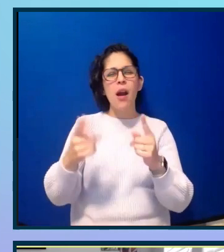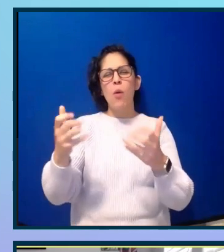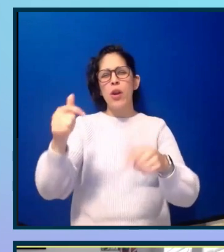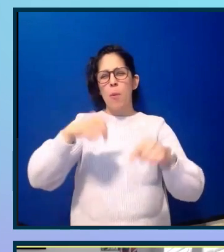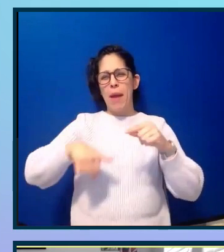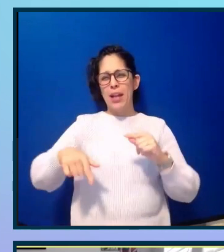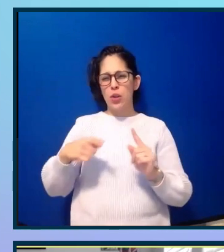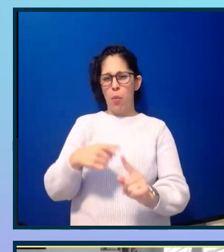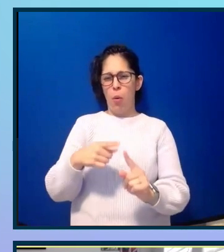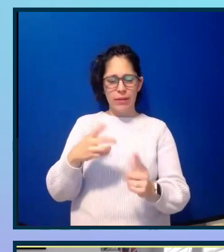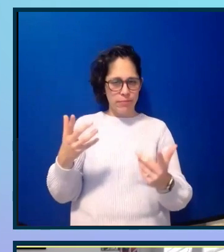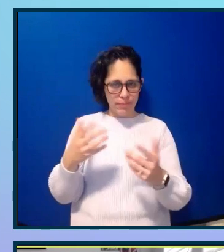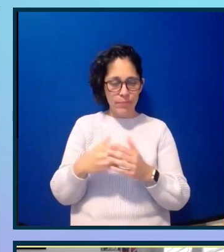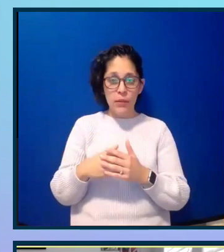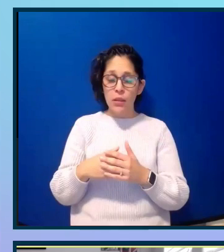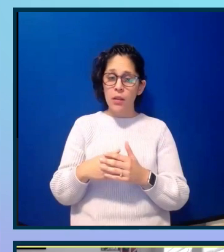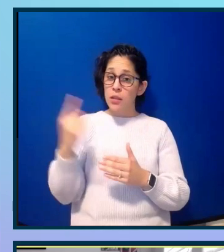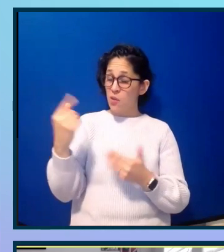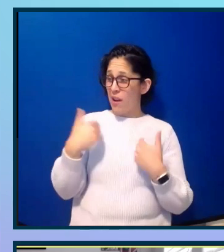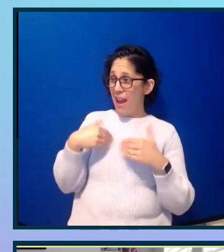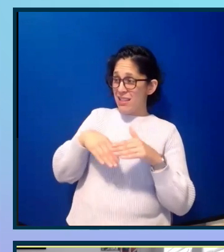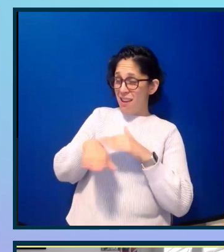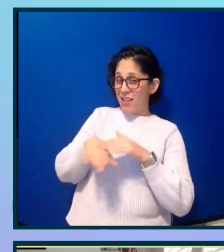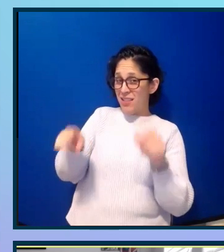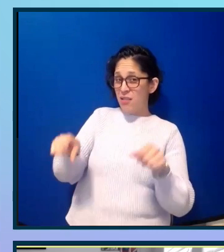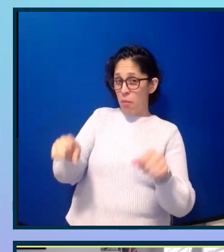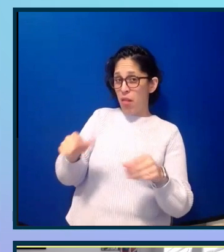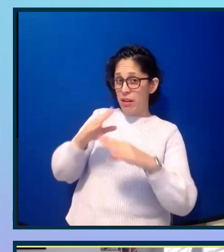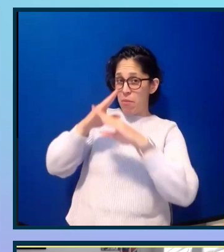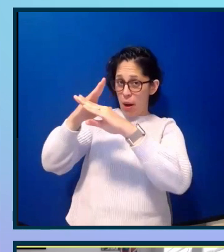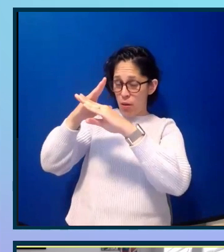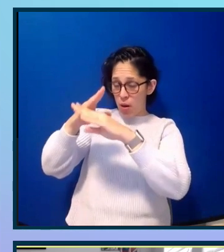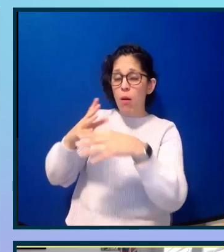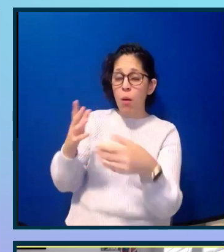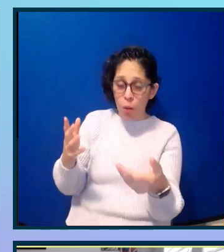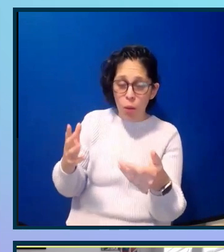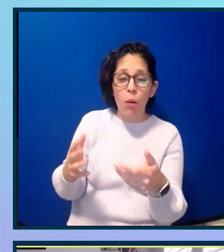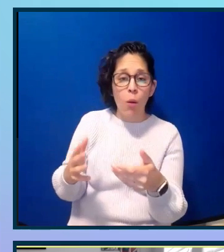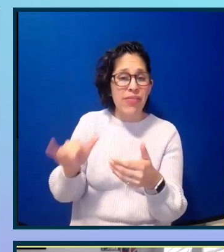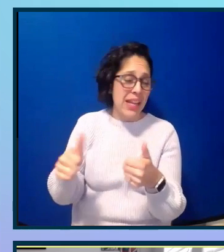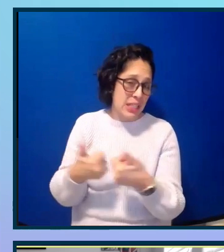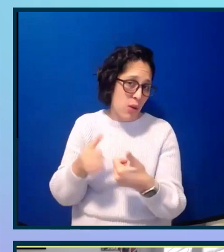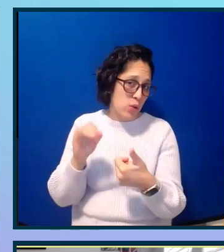that when somebody has an accessibility barrier, the difficulty of bad design